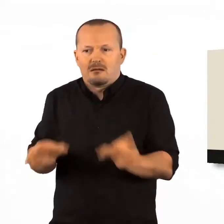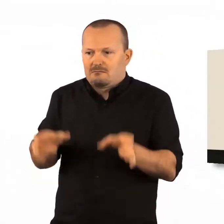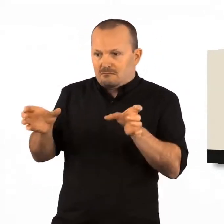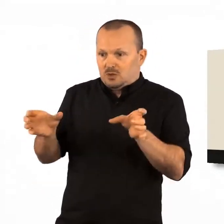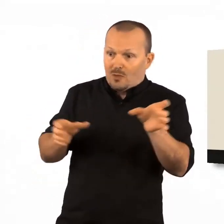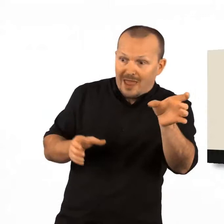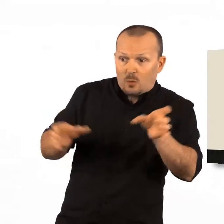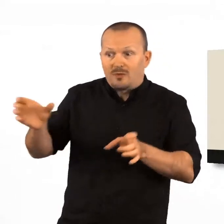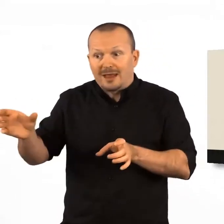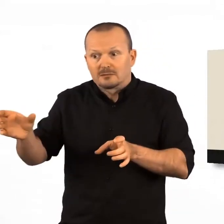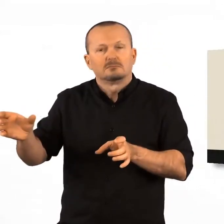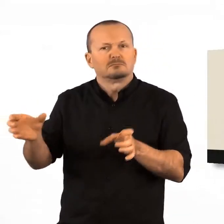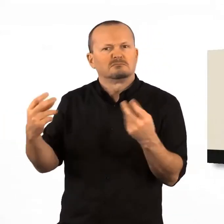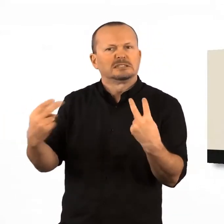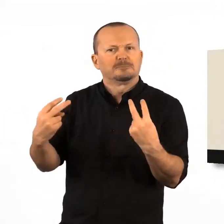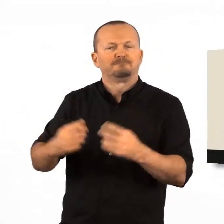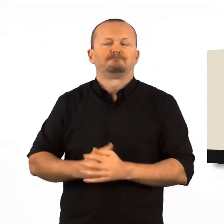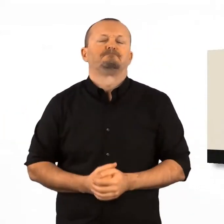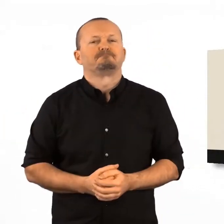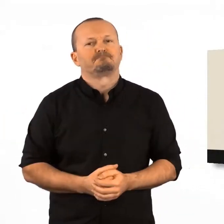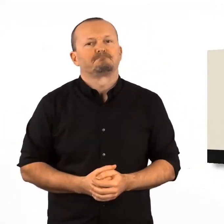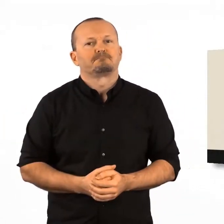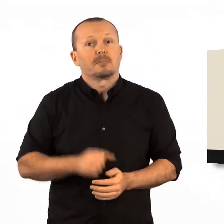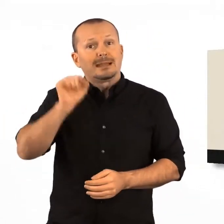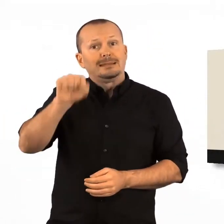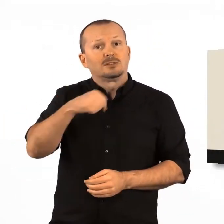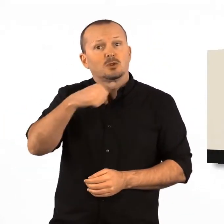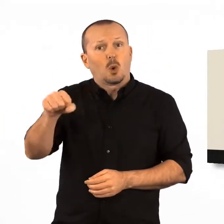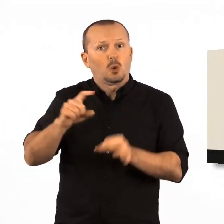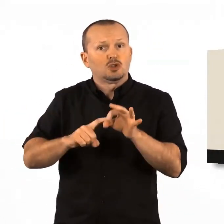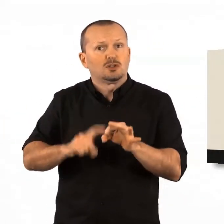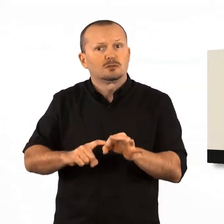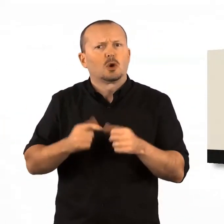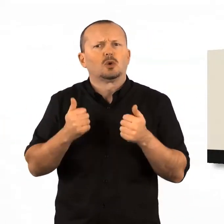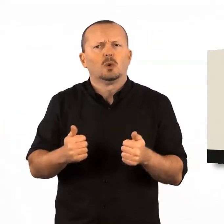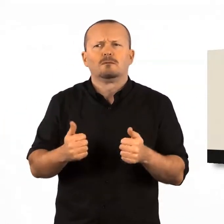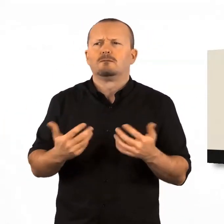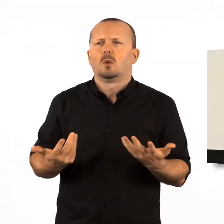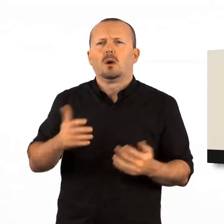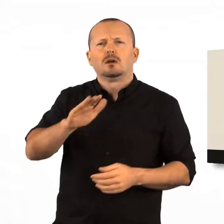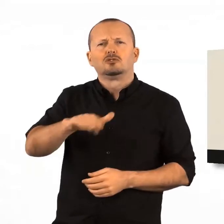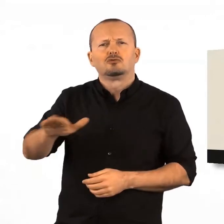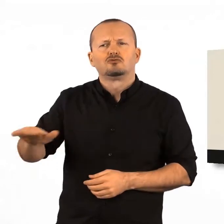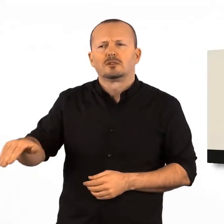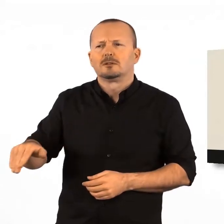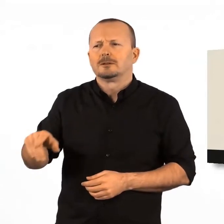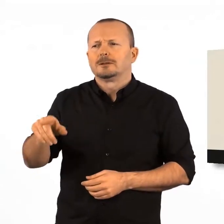right there. Yes or no questions particularly good for children who aren’t taking many